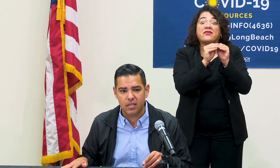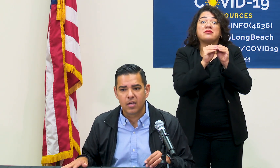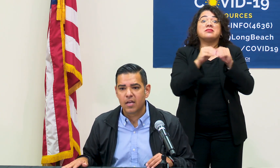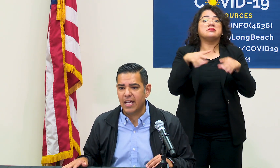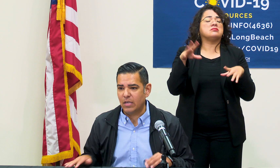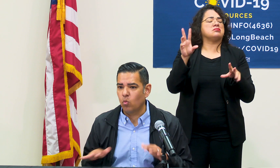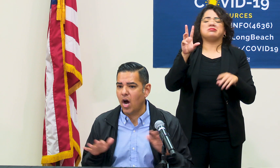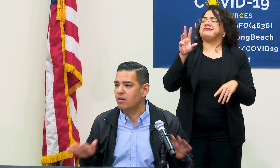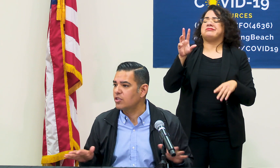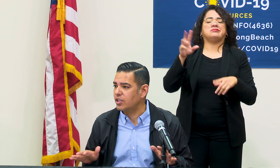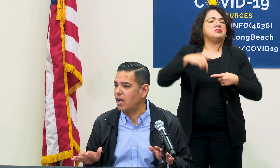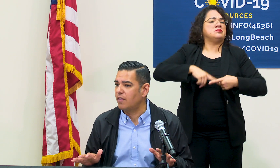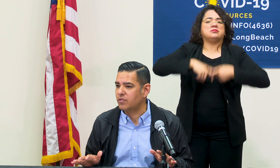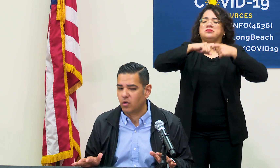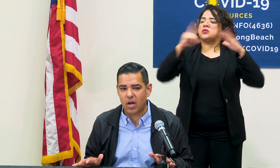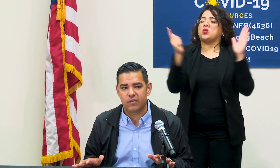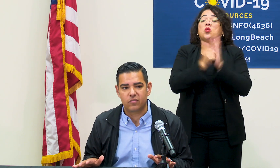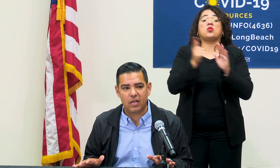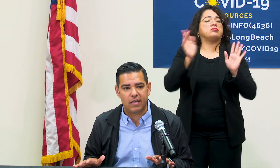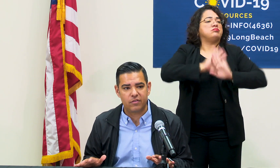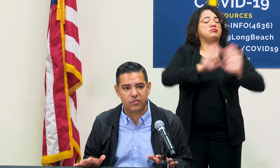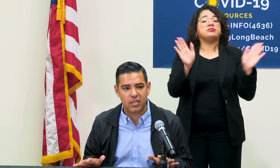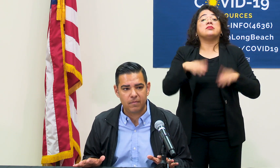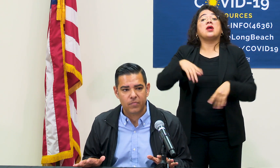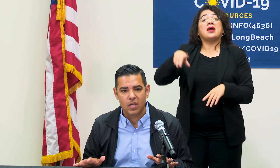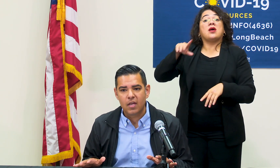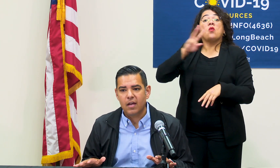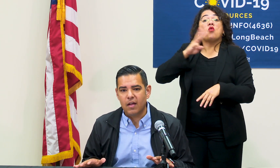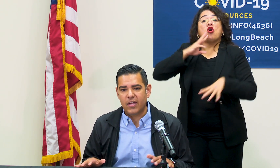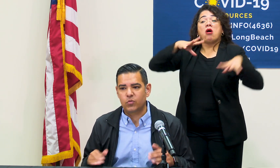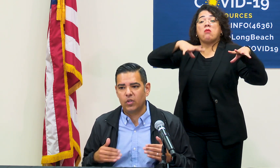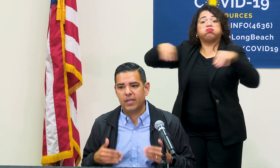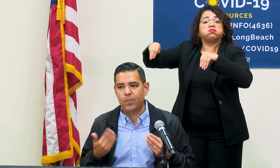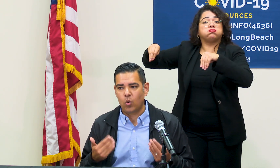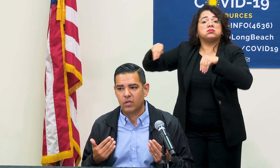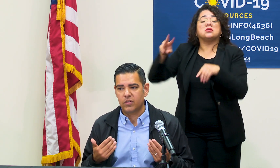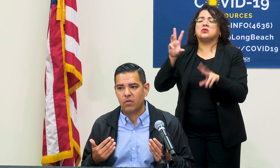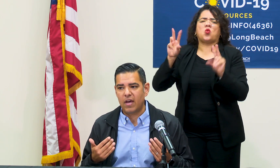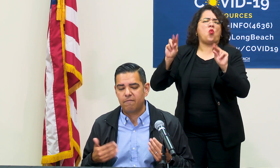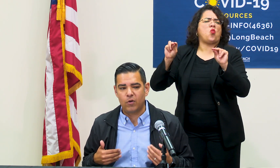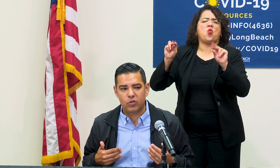any water shutoffs across the City and that's really important so that folks